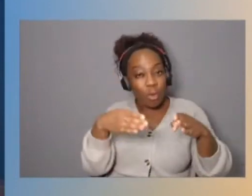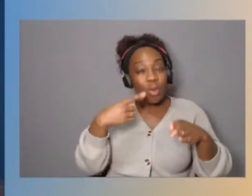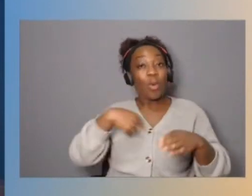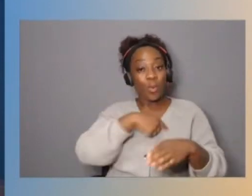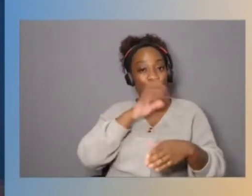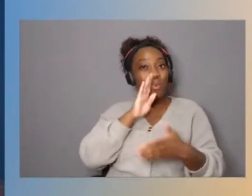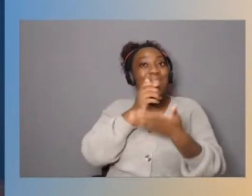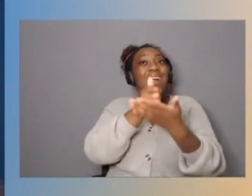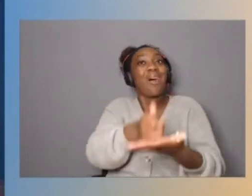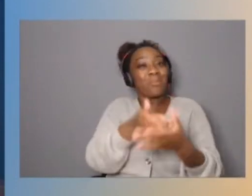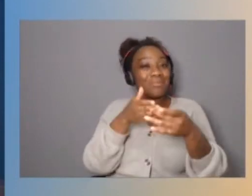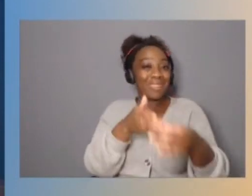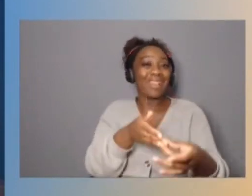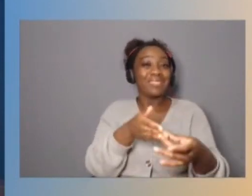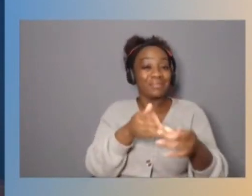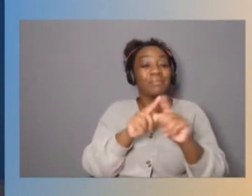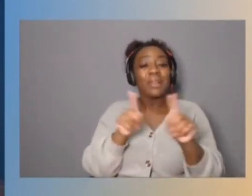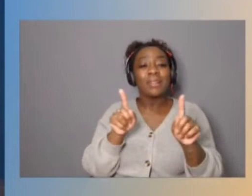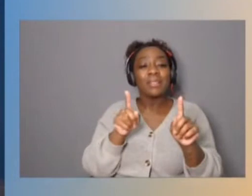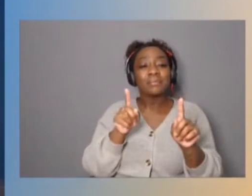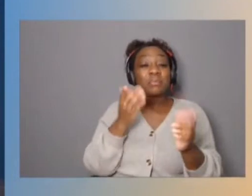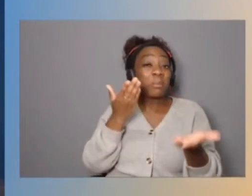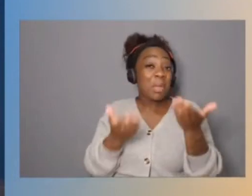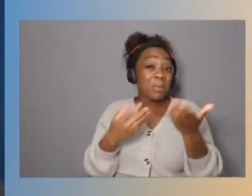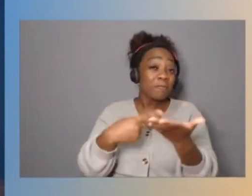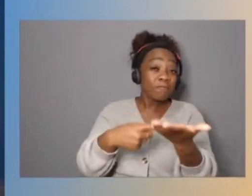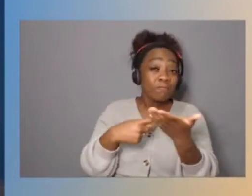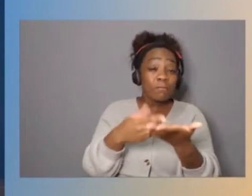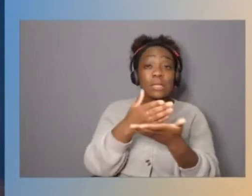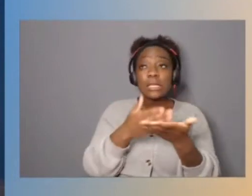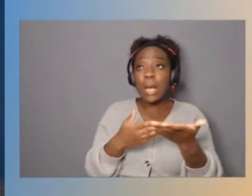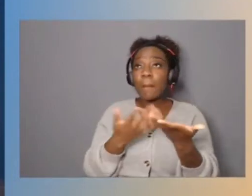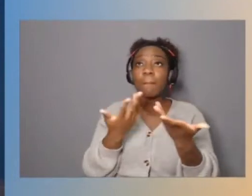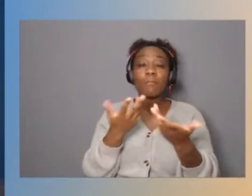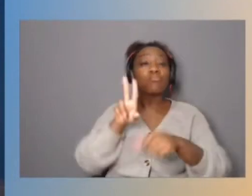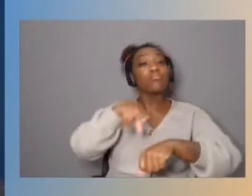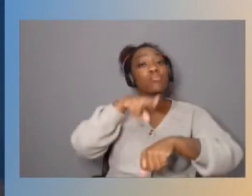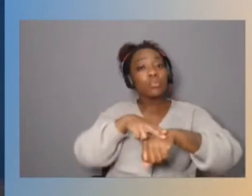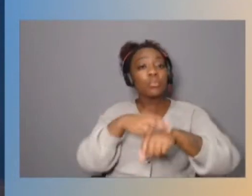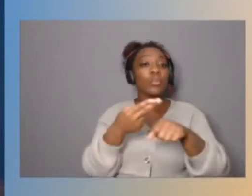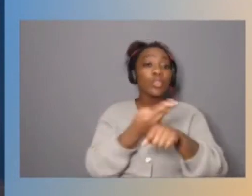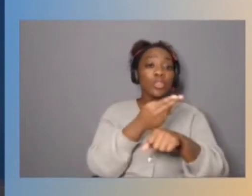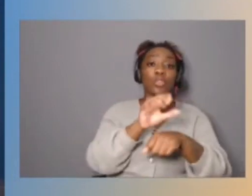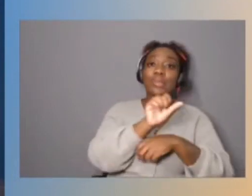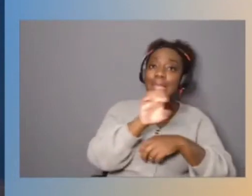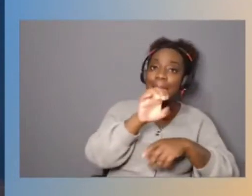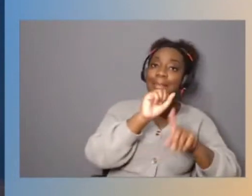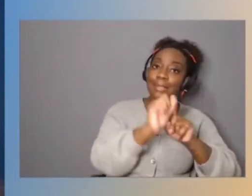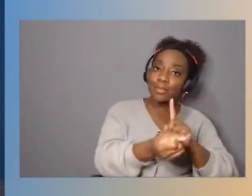Maybe we talk through some of the typical use cases Yeah. and price performance. How about we start with Graviton.